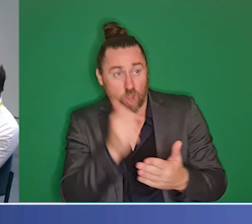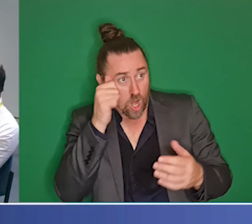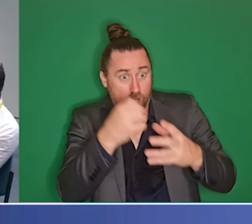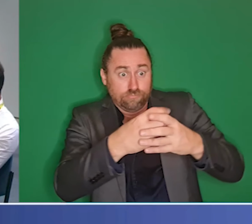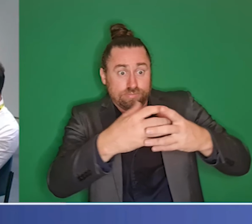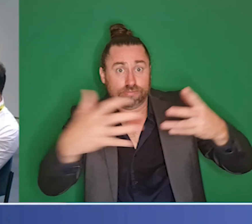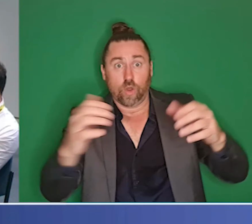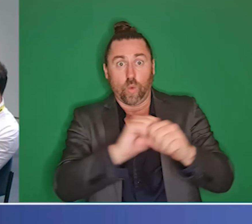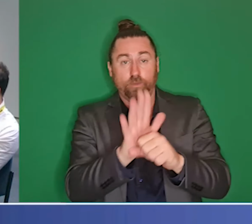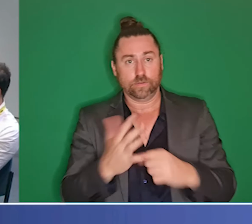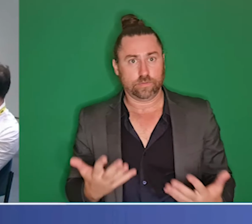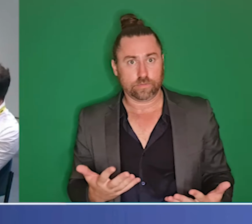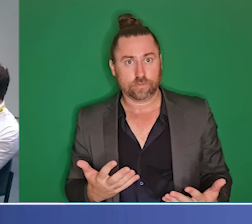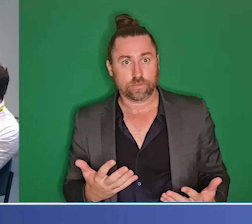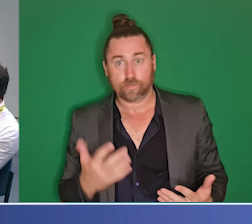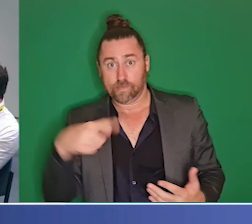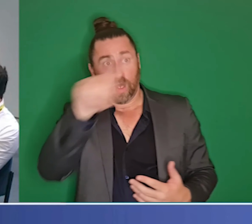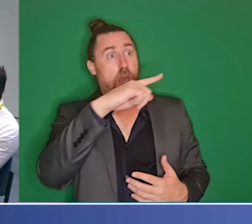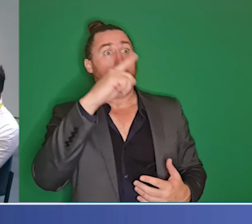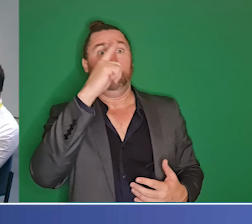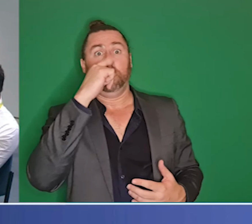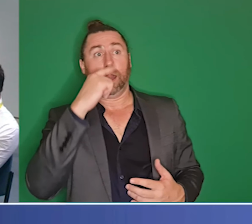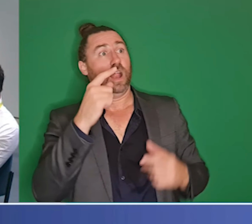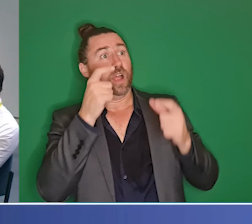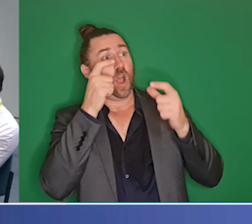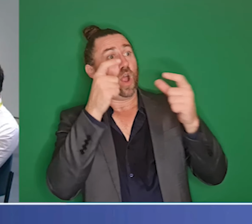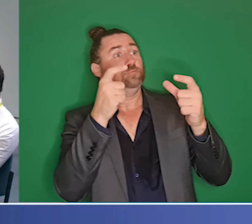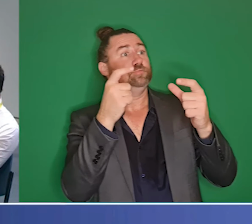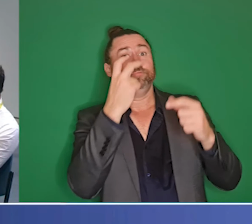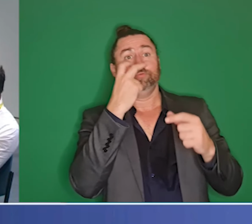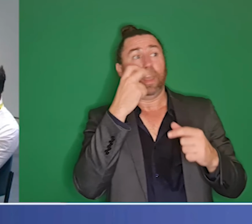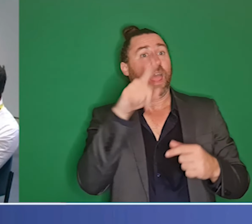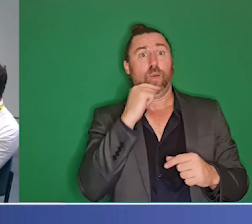And will residents once again face neglect in aged care centres?